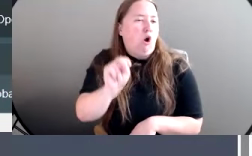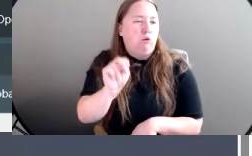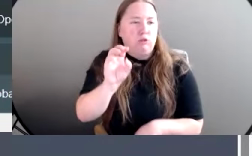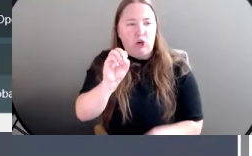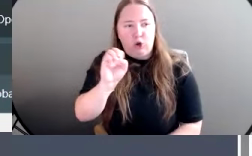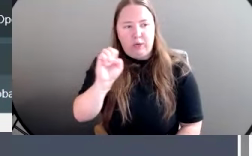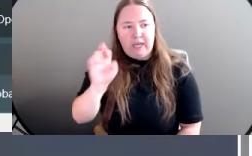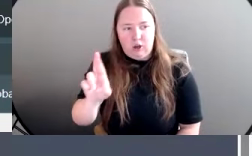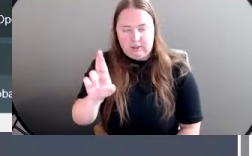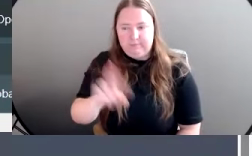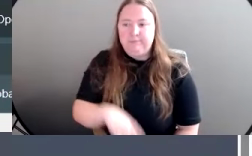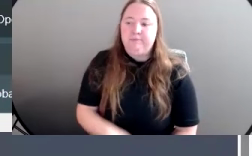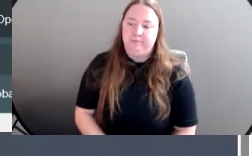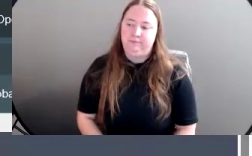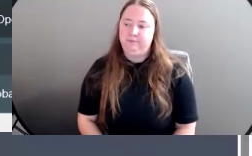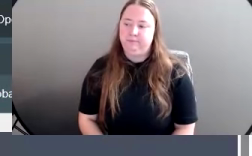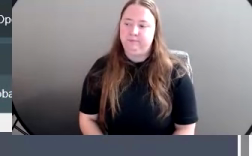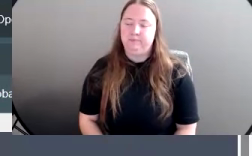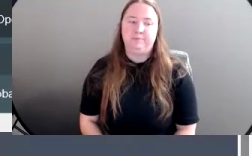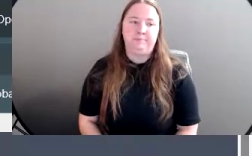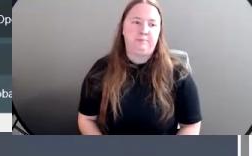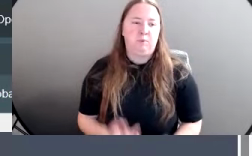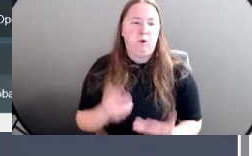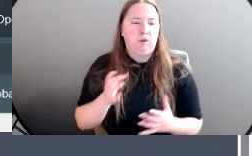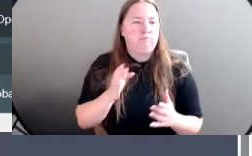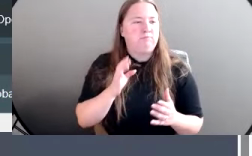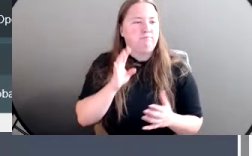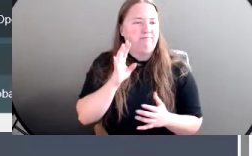or customizing OER that you find.